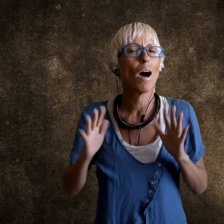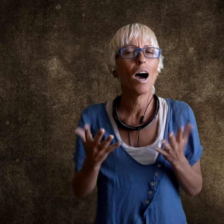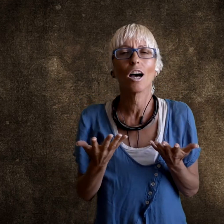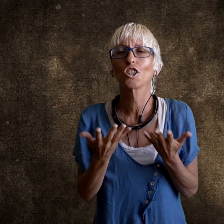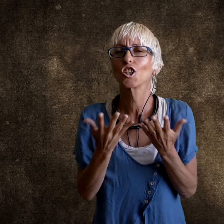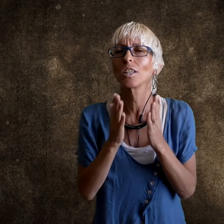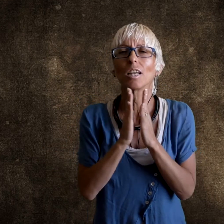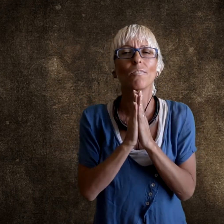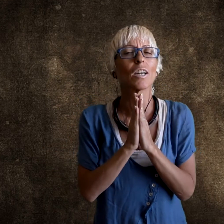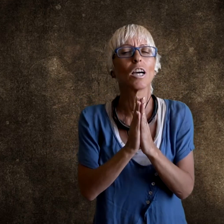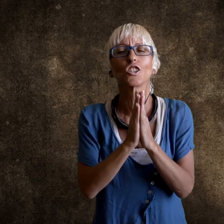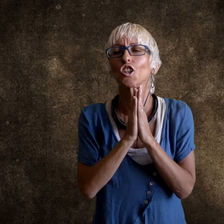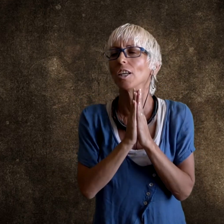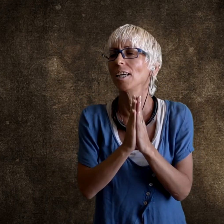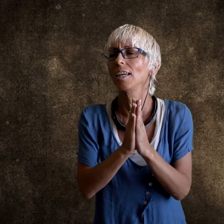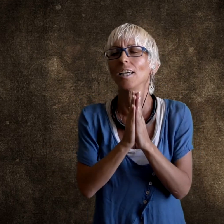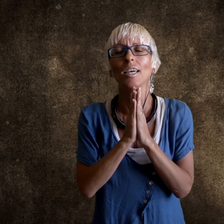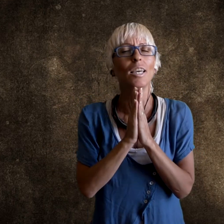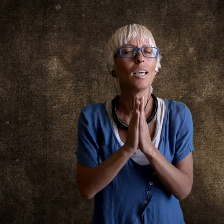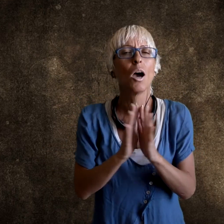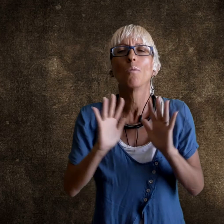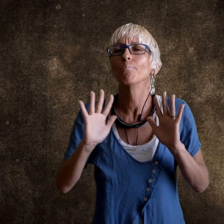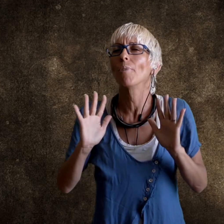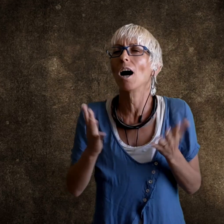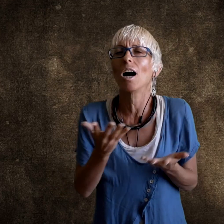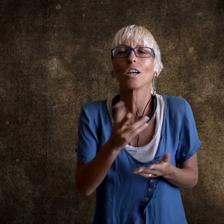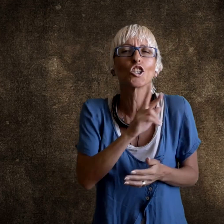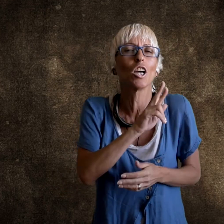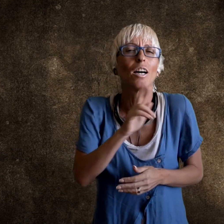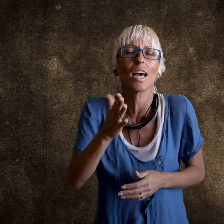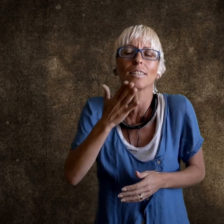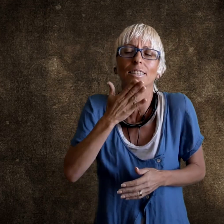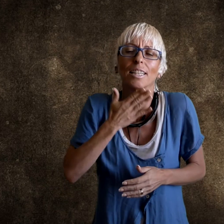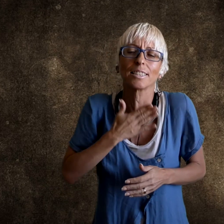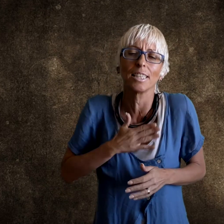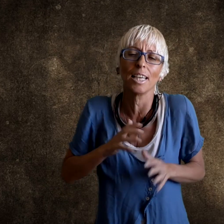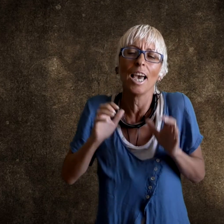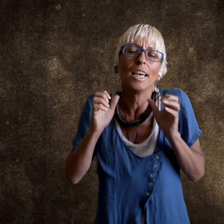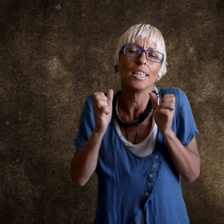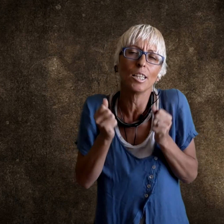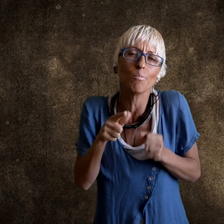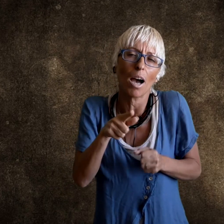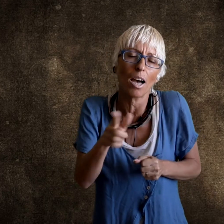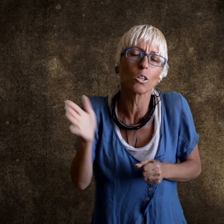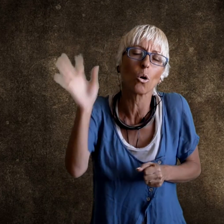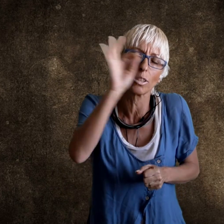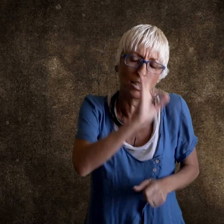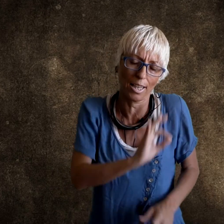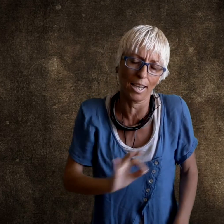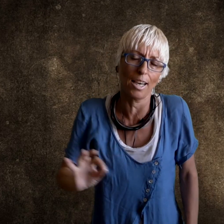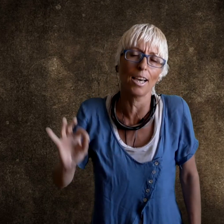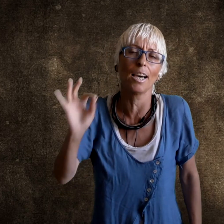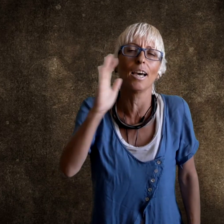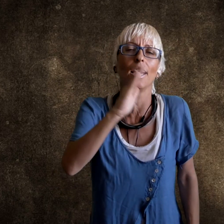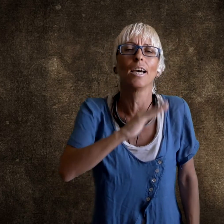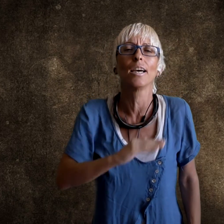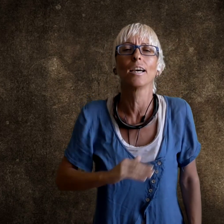whatever you ask all you only will want if you are still